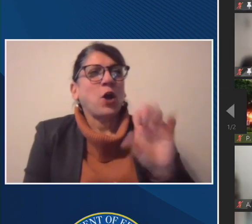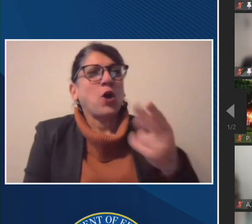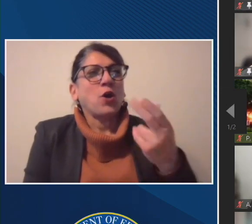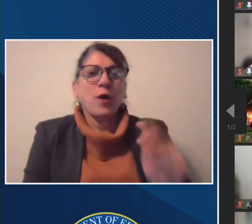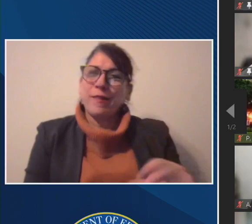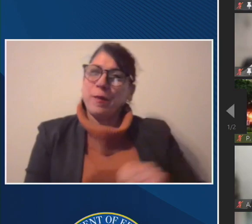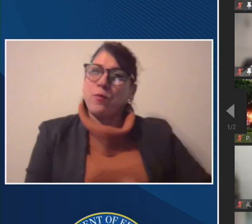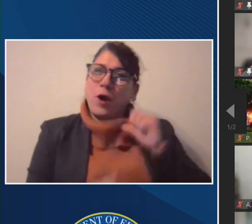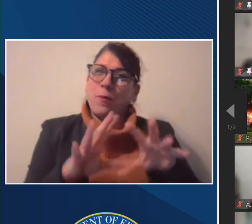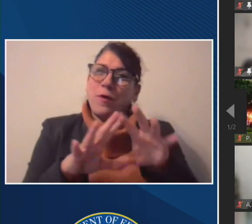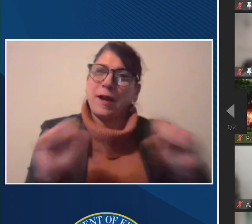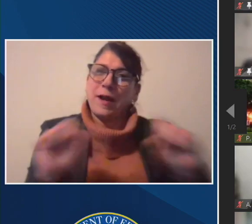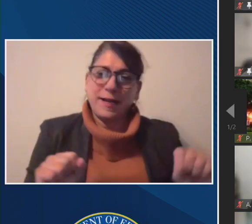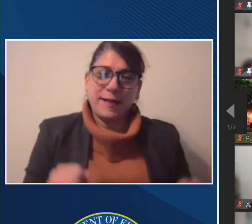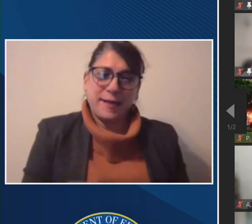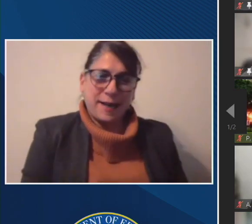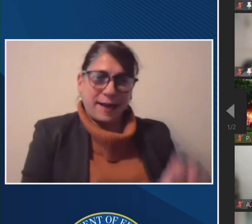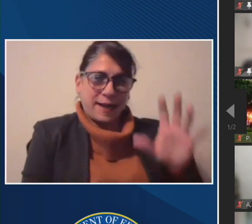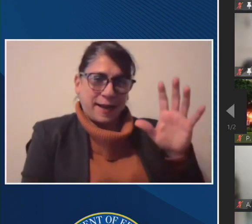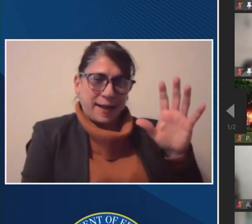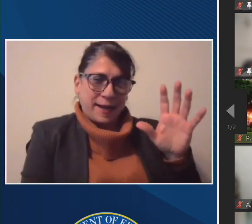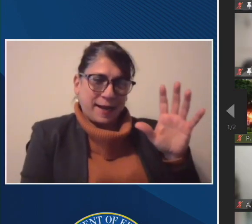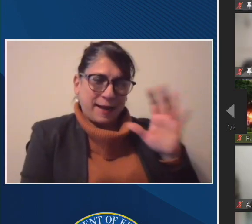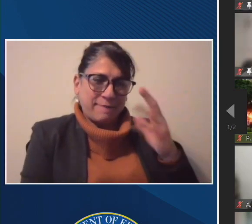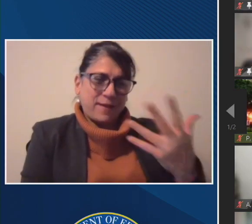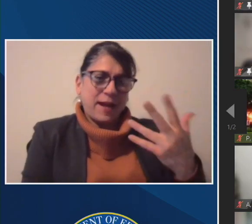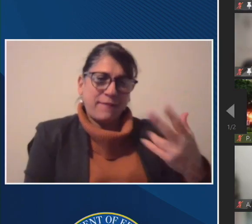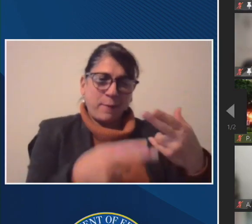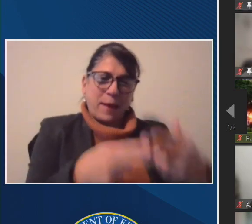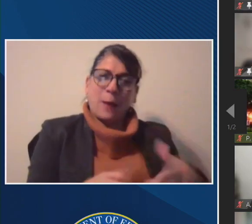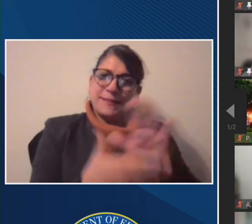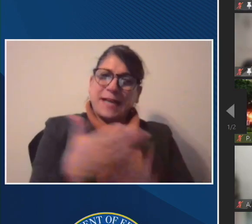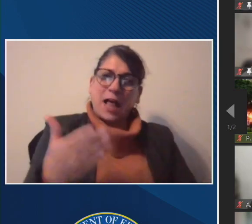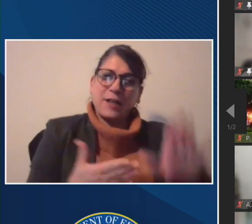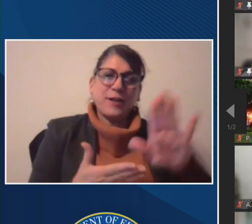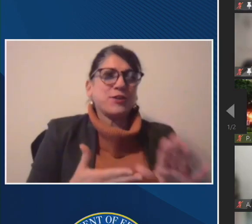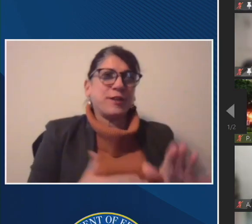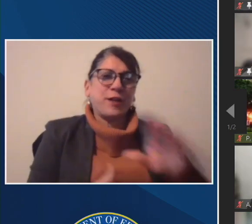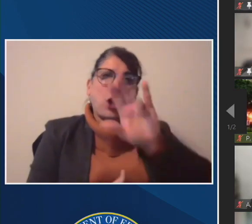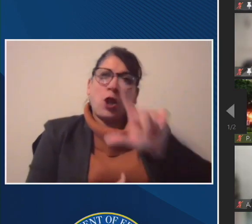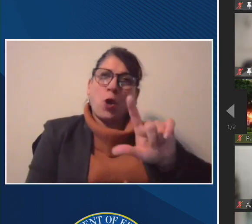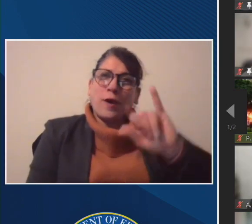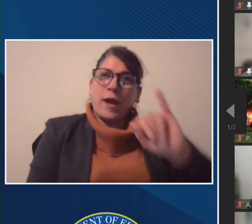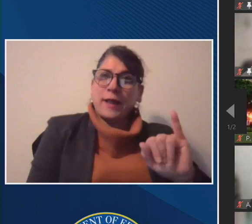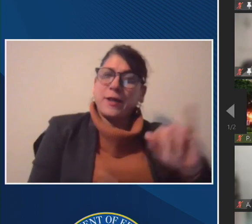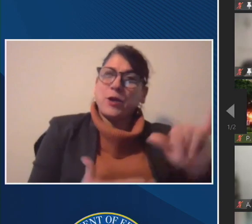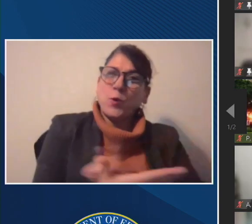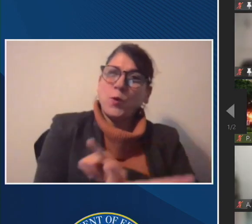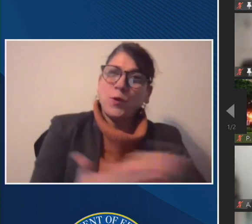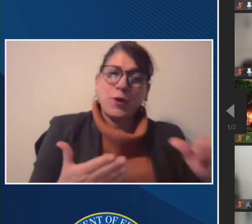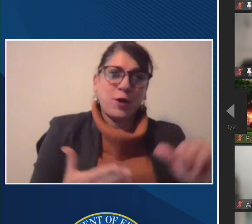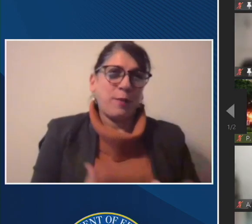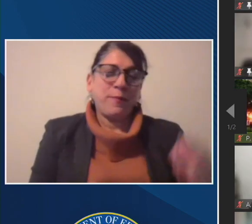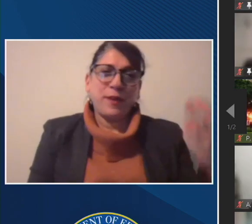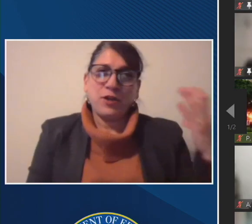Five Towns College, located in Long Island, New York. I'm also the chair of the Association of Private Colleges in New York State.